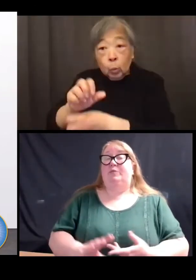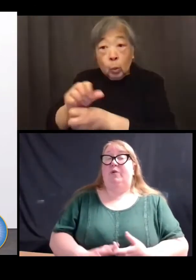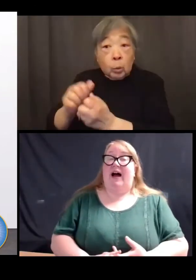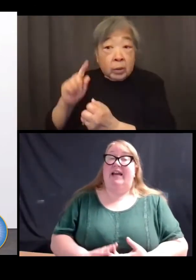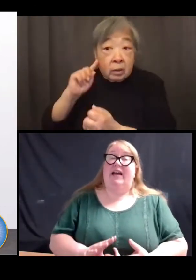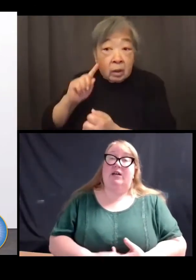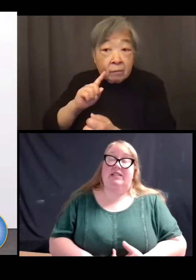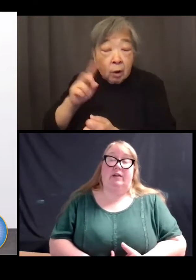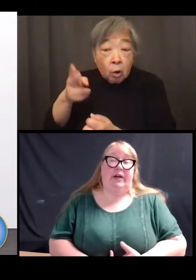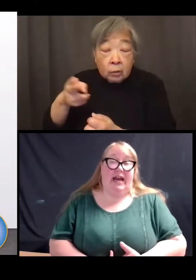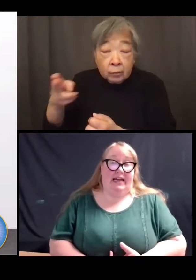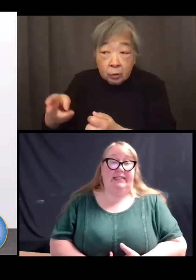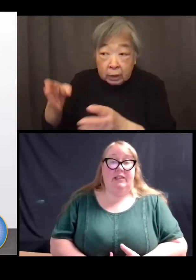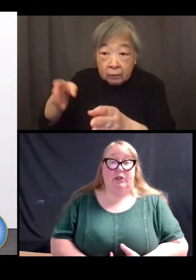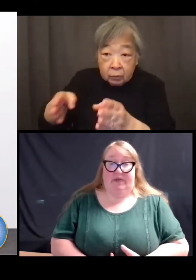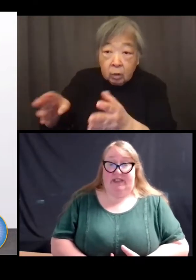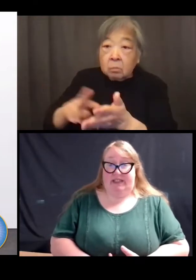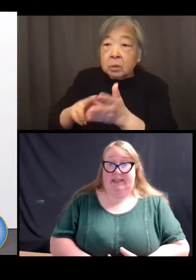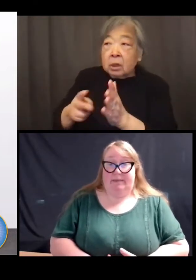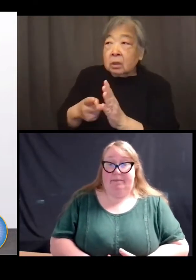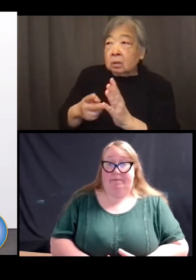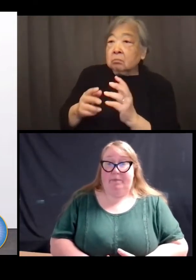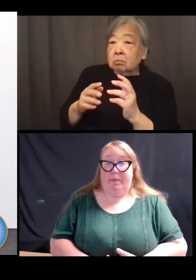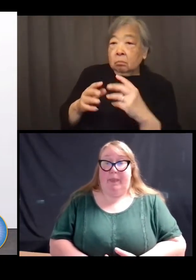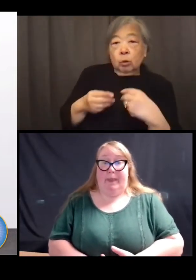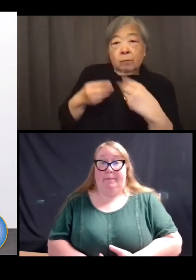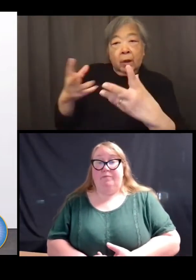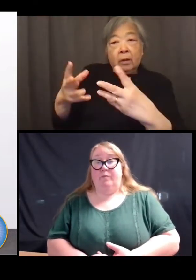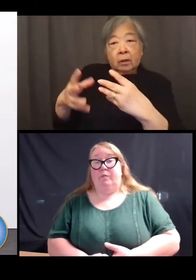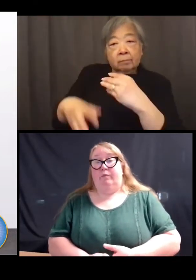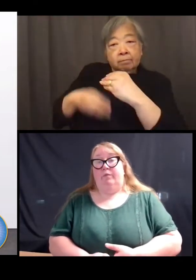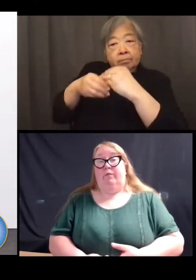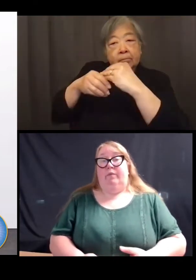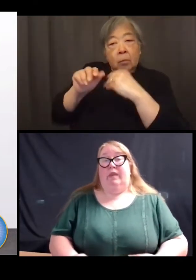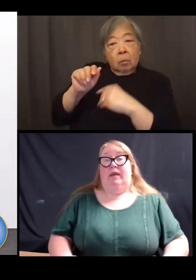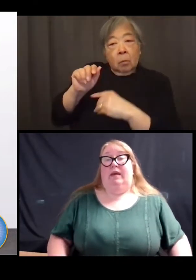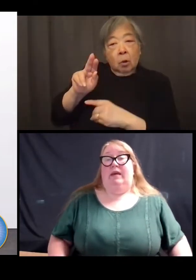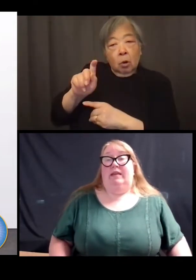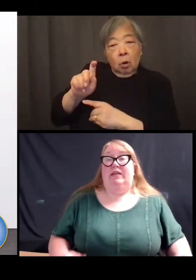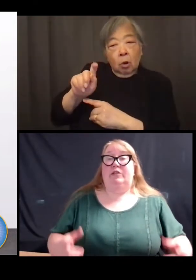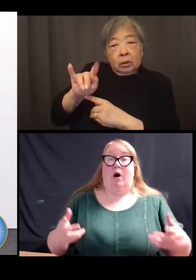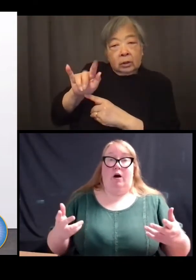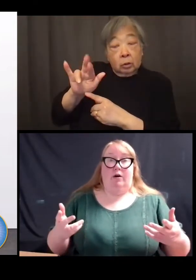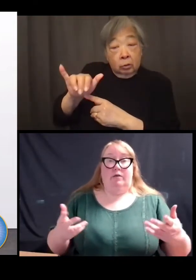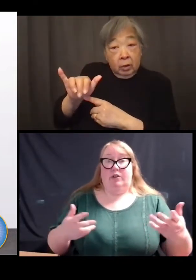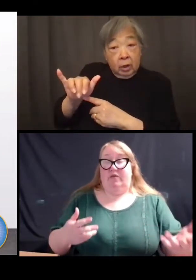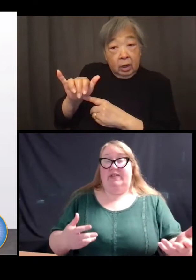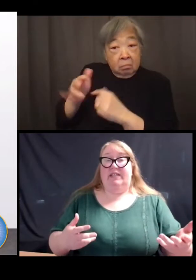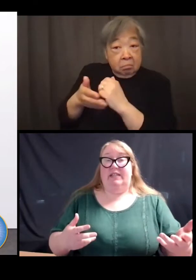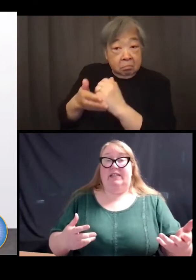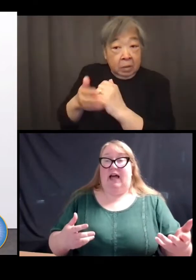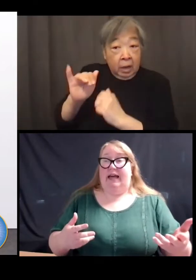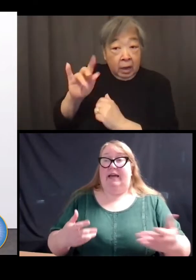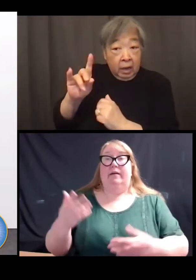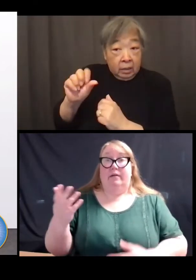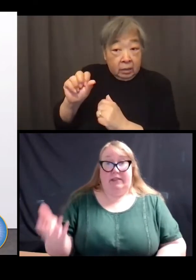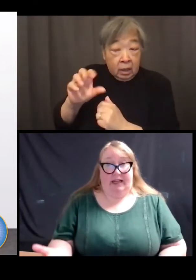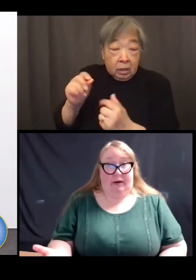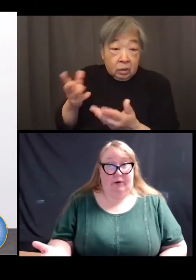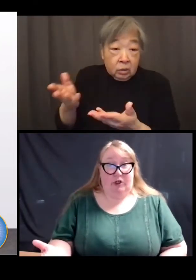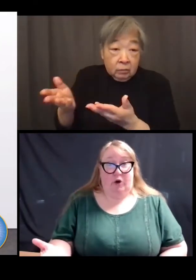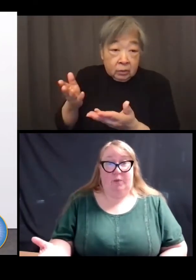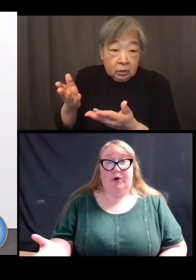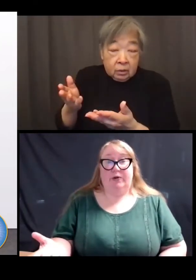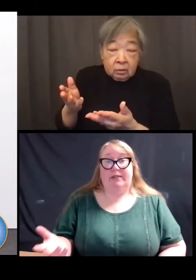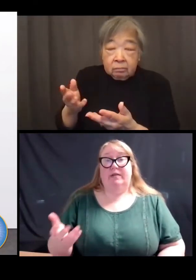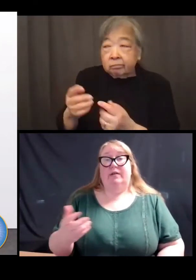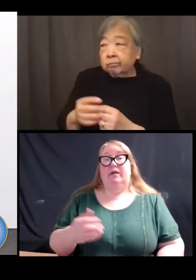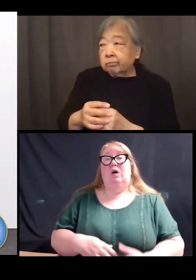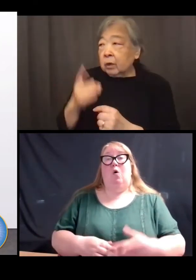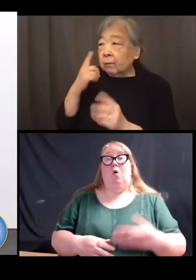providing auxiliary aids or services These are services like sign language interpreters,